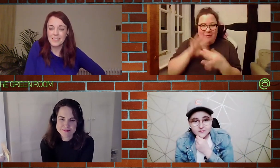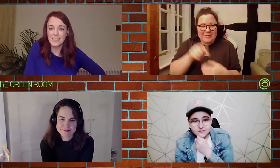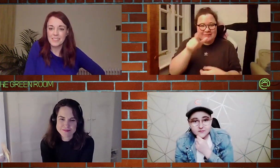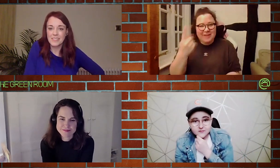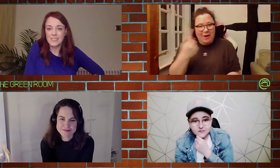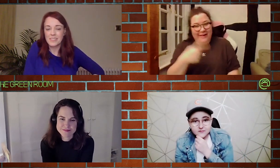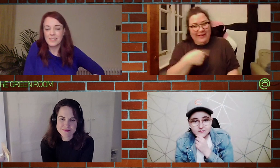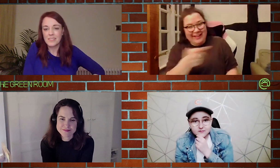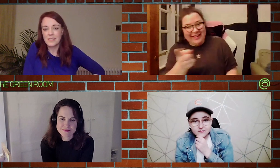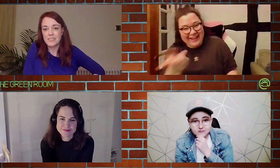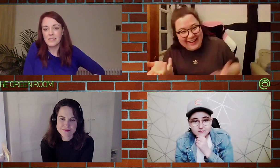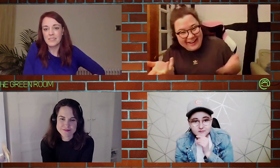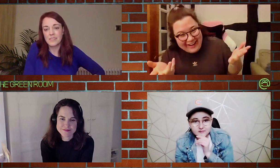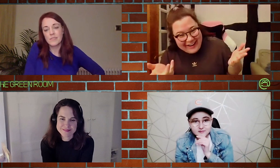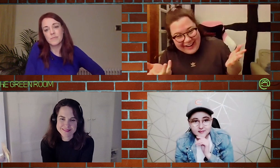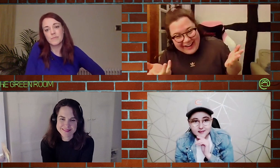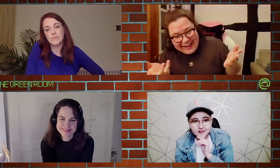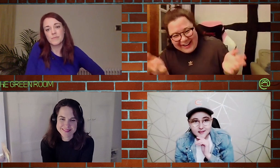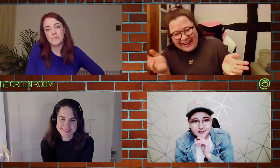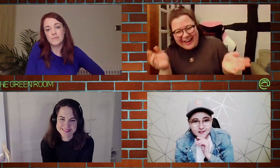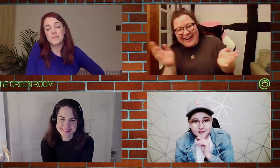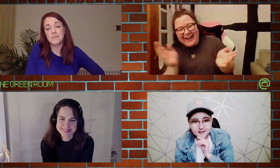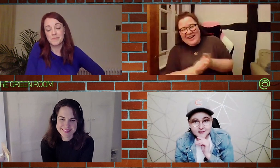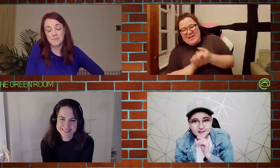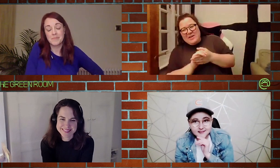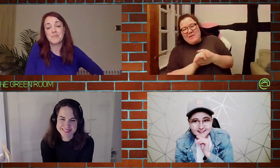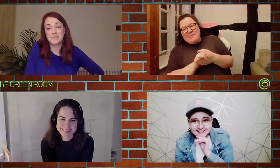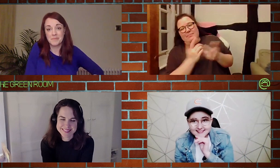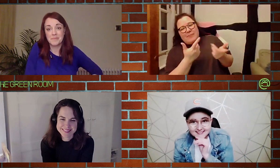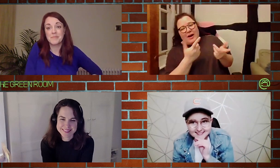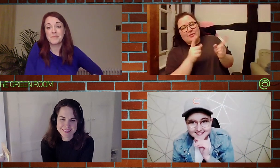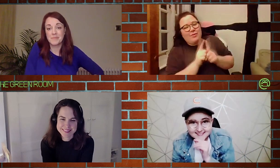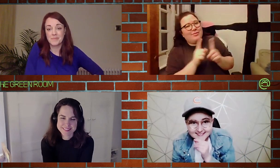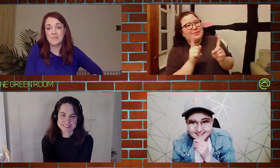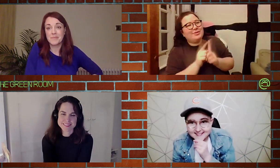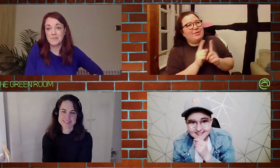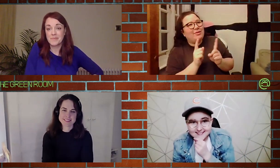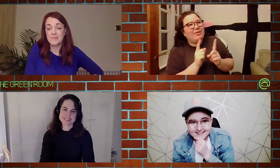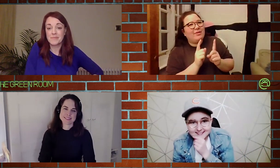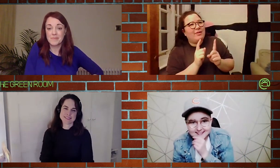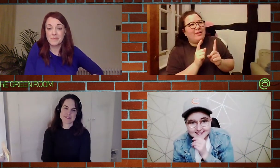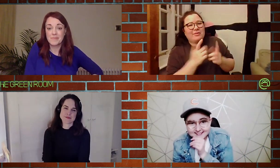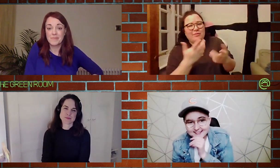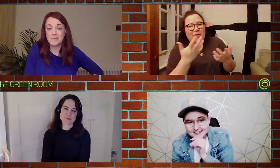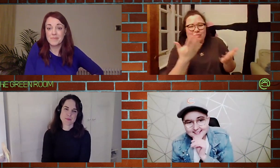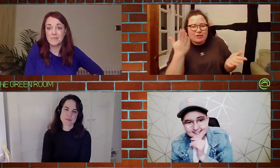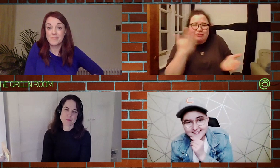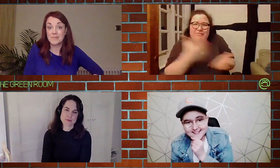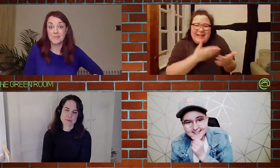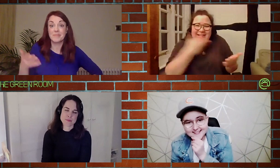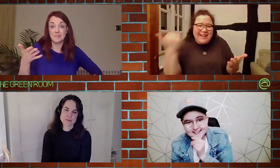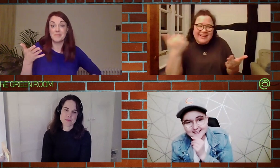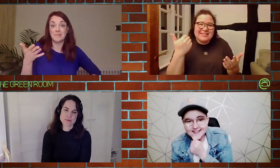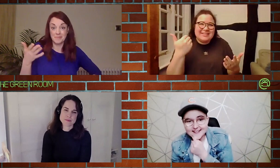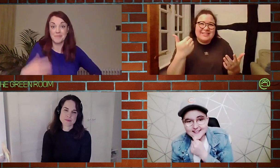It was just lovely to work with deaf actors and part of the reason I created it really was to work with my friends. To work with a deaf actor.